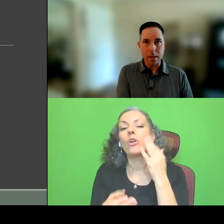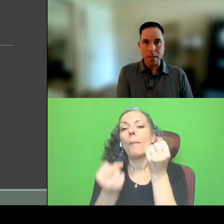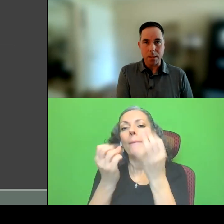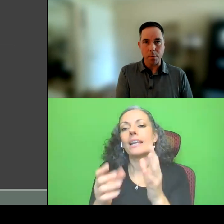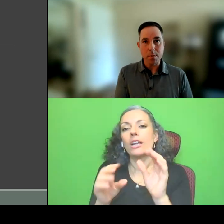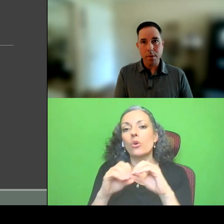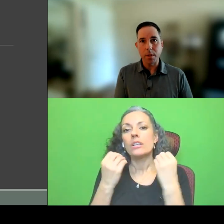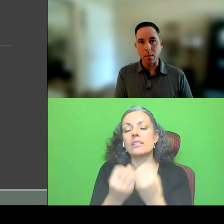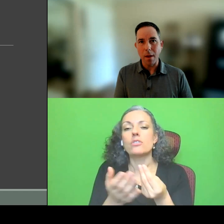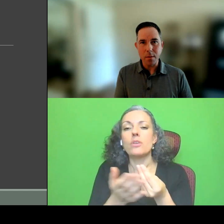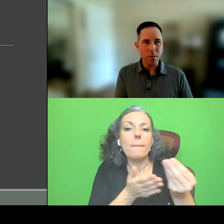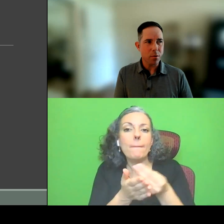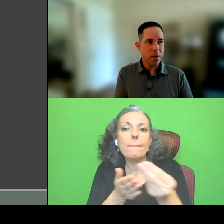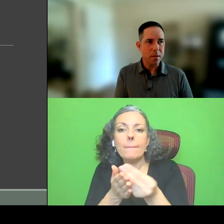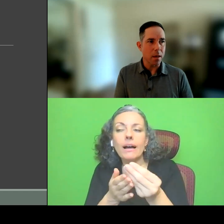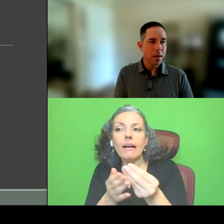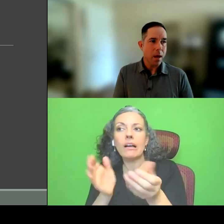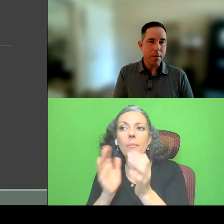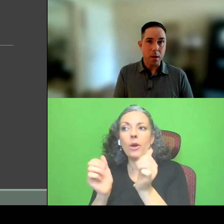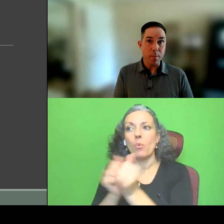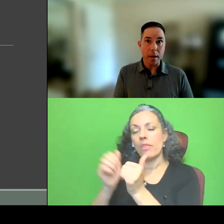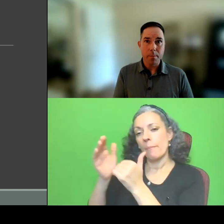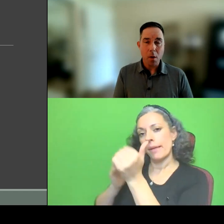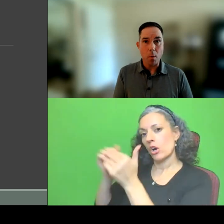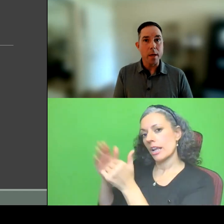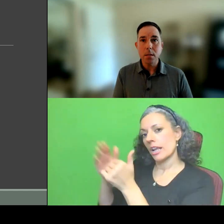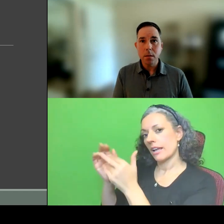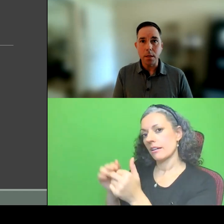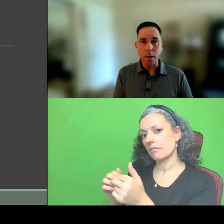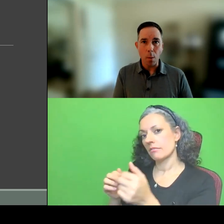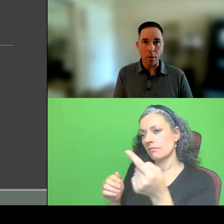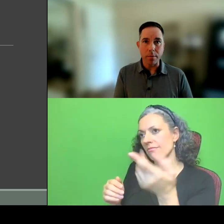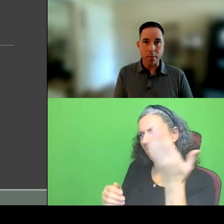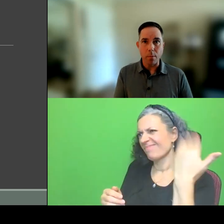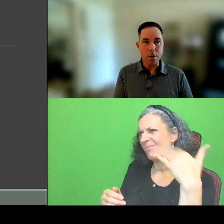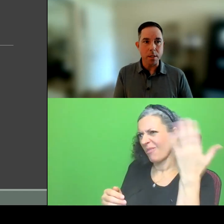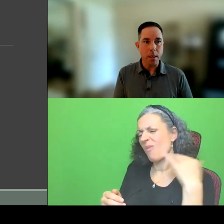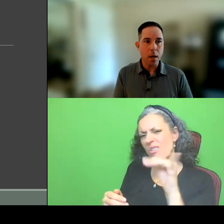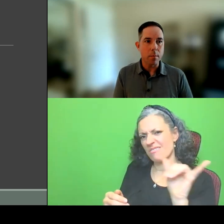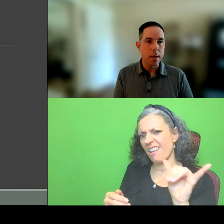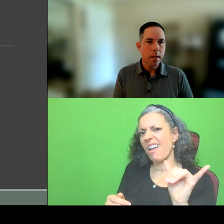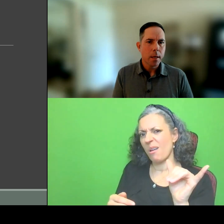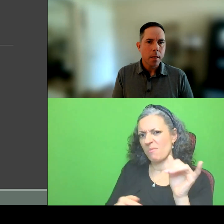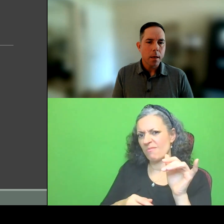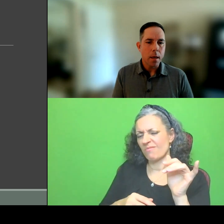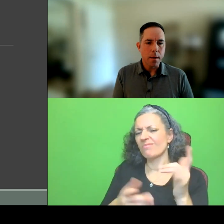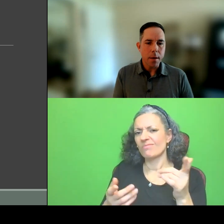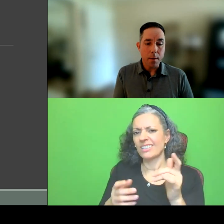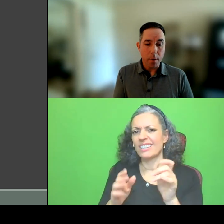things as opposed to building, and that the trend that goes back aways in the number of different parts the economy.